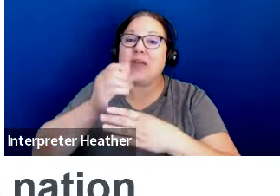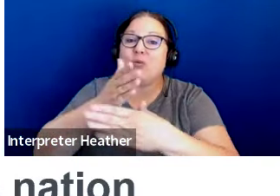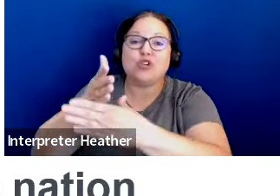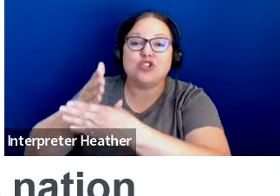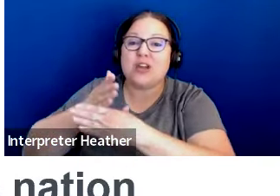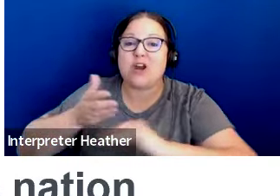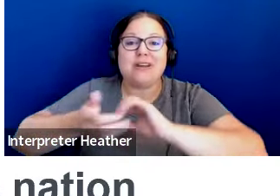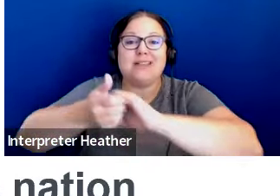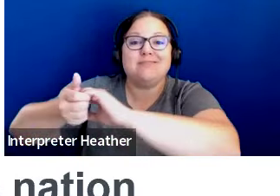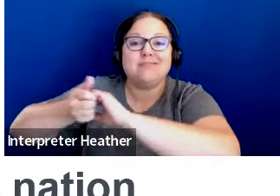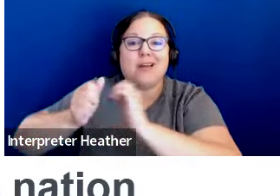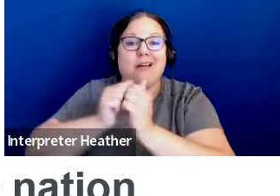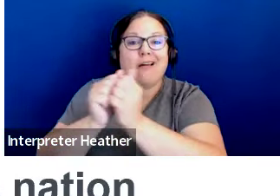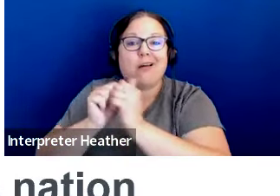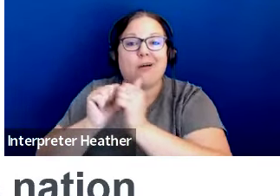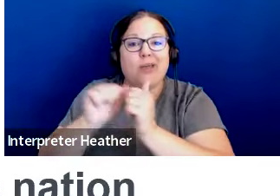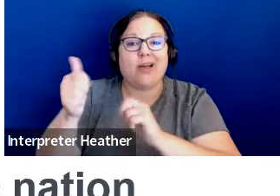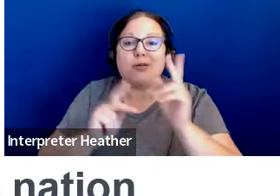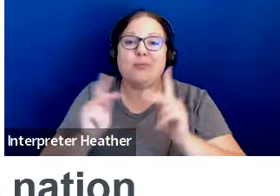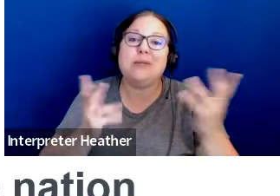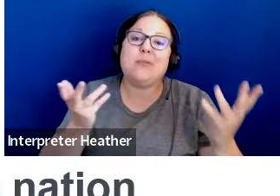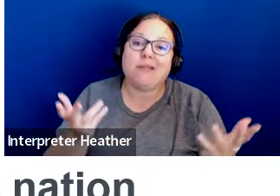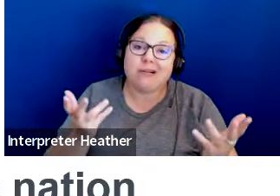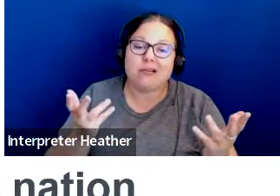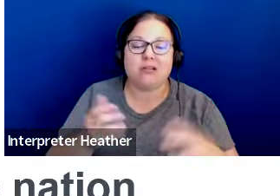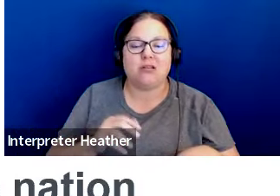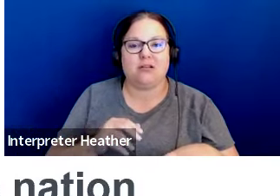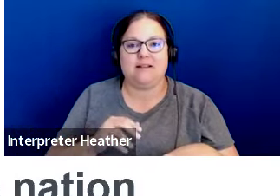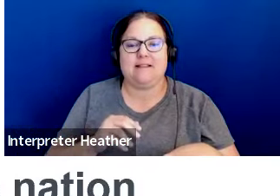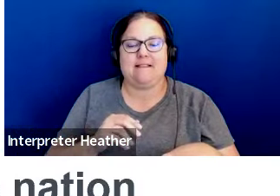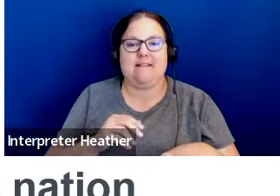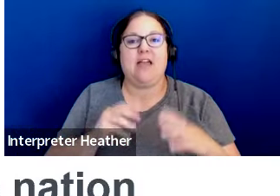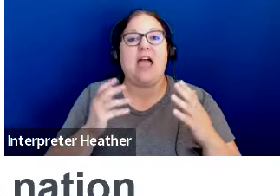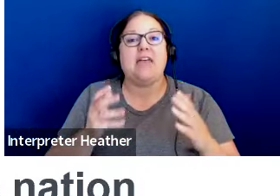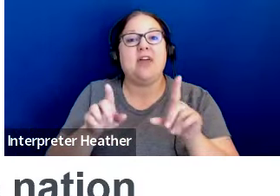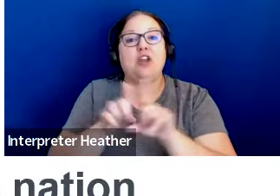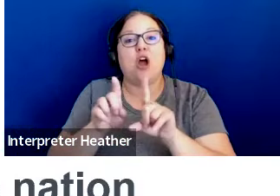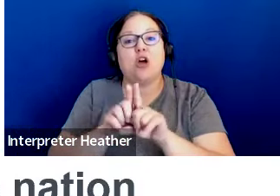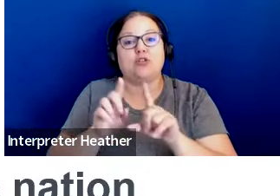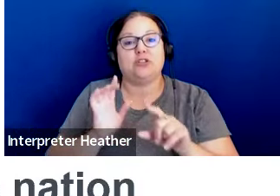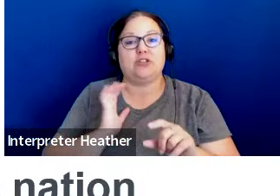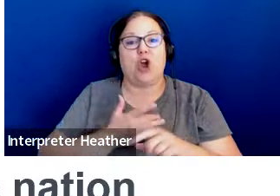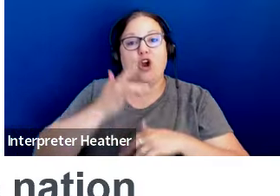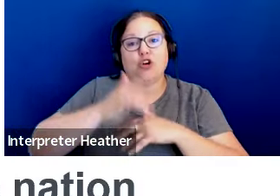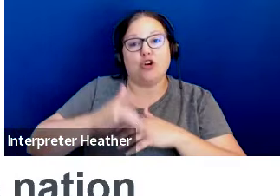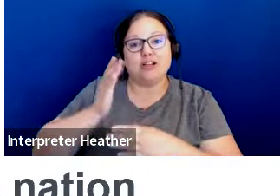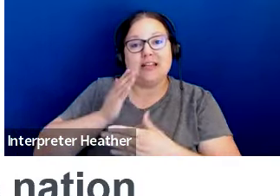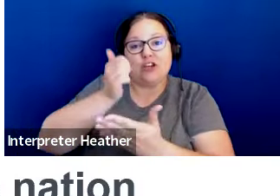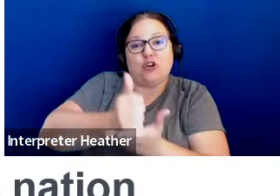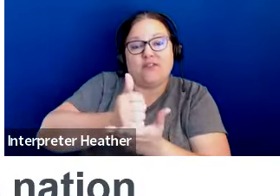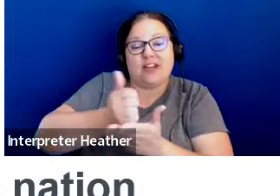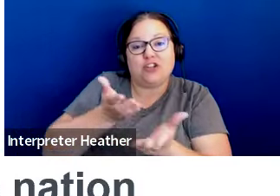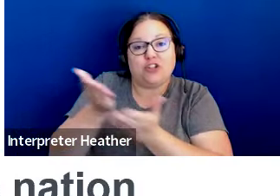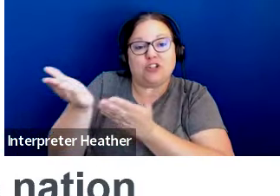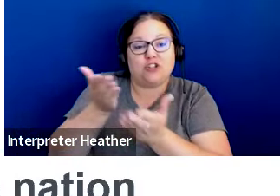which was a big problem, and then just to pile on our early intervention services. IDEA Part C was